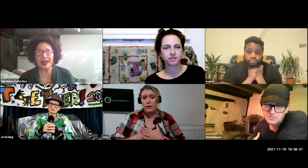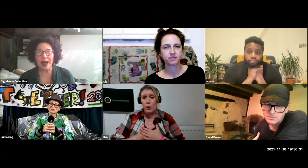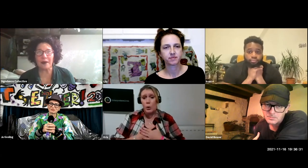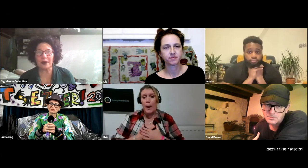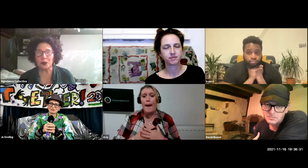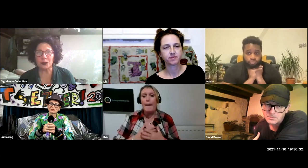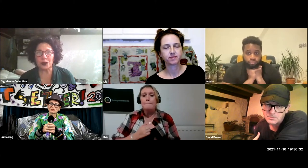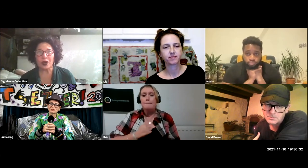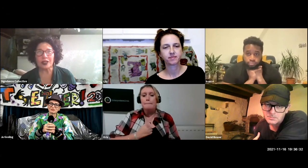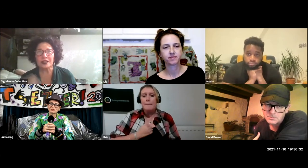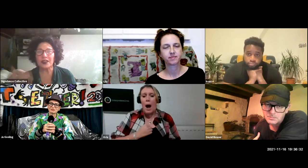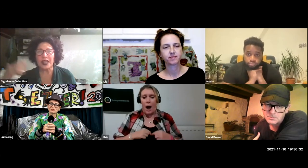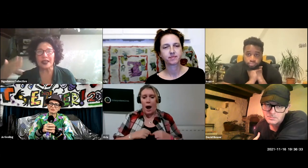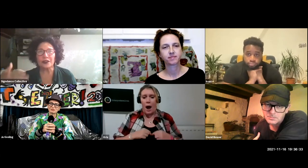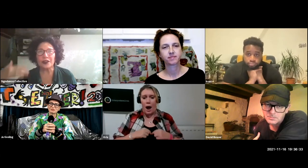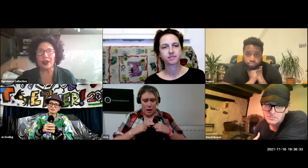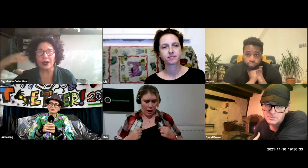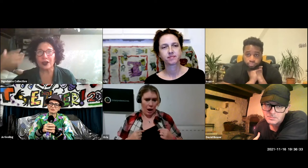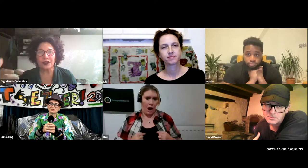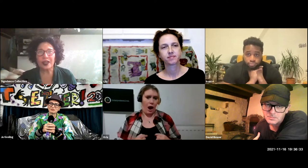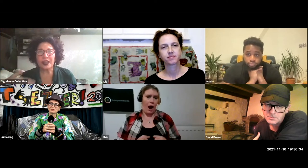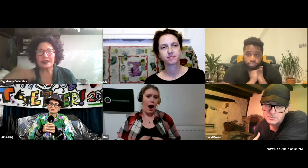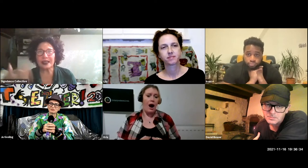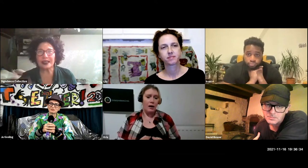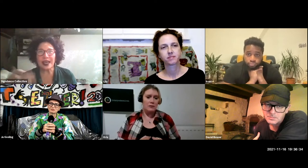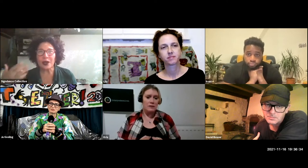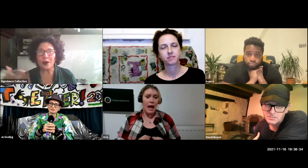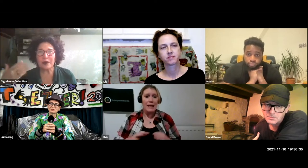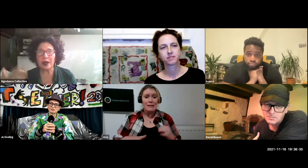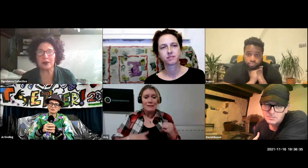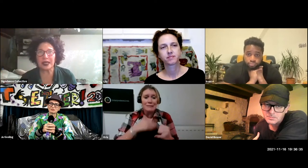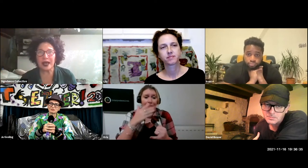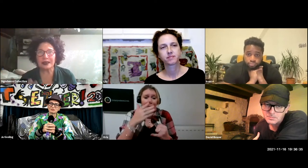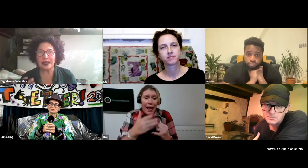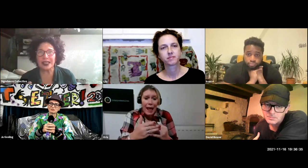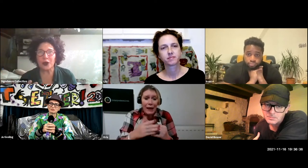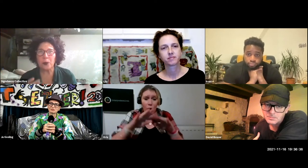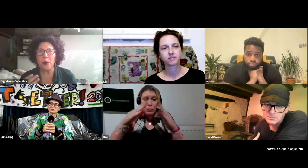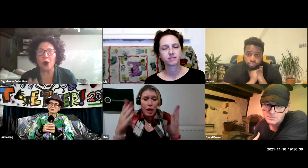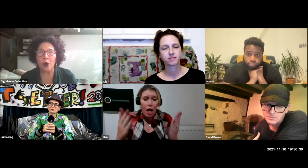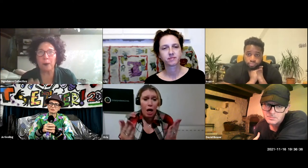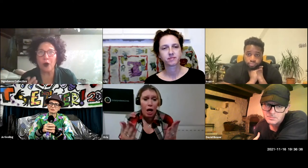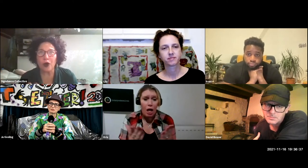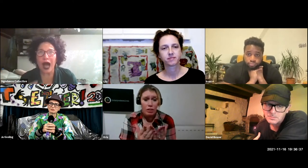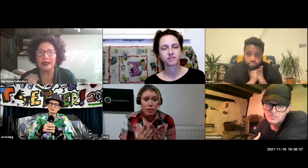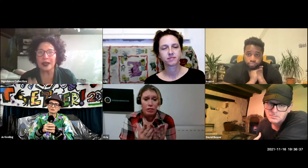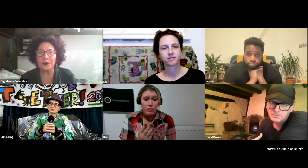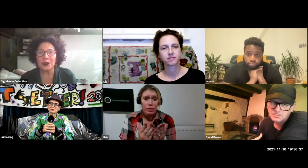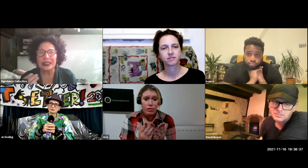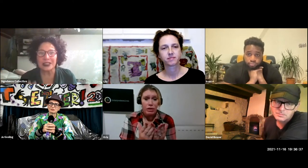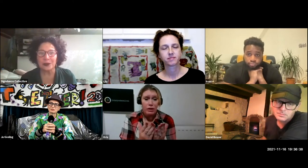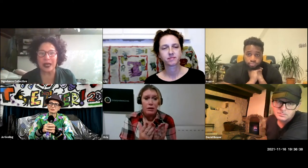mesmerising Ivani, tell us more about the choreography? Okay, so, these movements are completely new. They are created on the fly, we had to change the whole show to this platform here because we actually